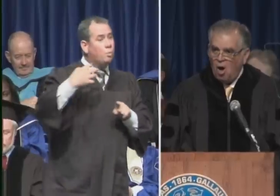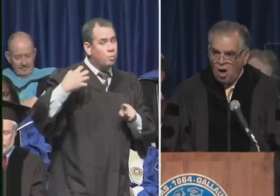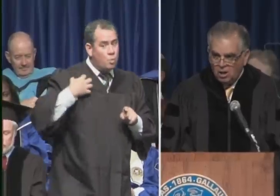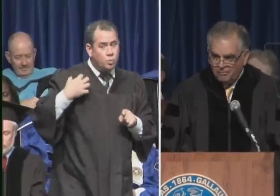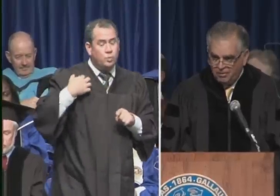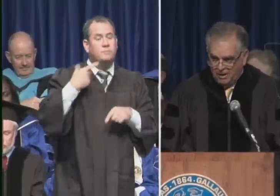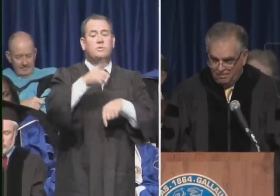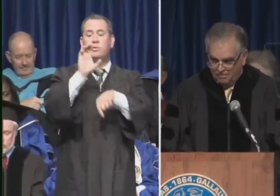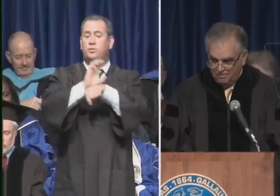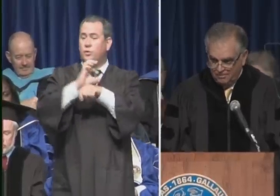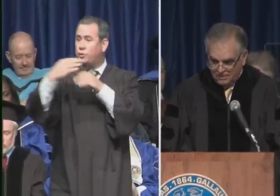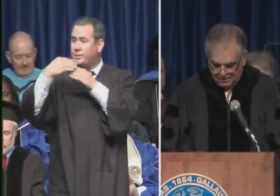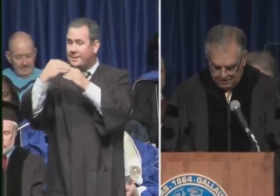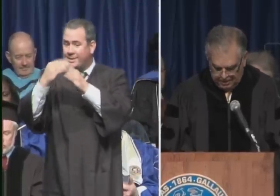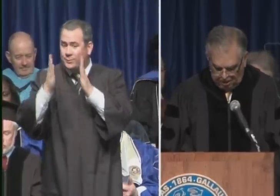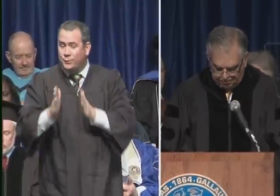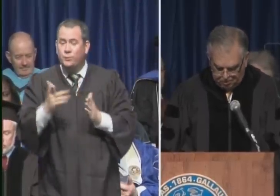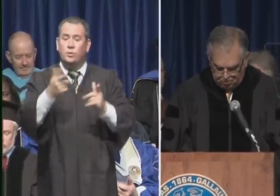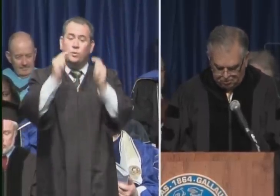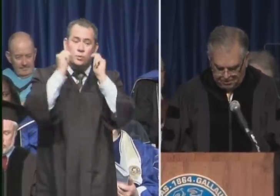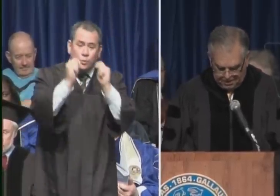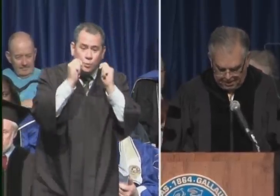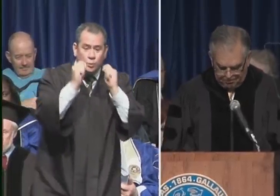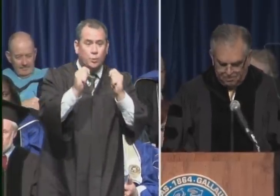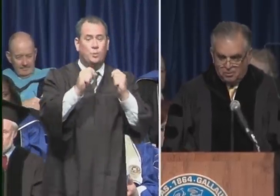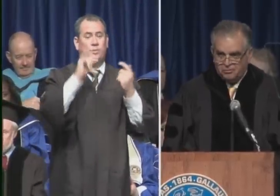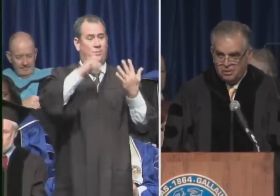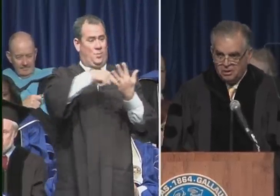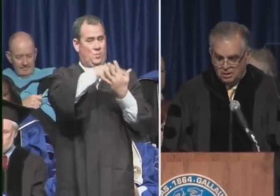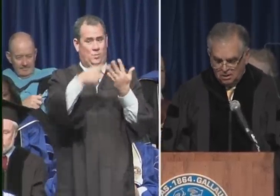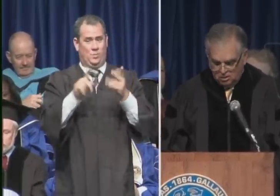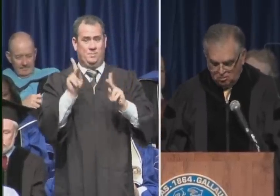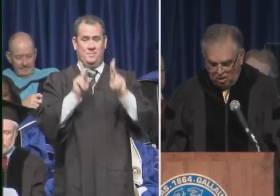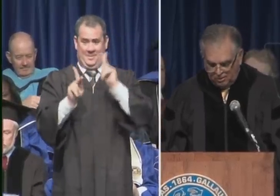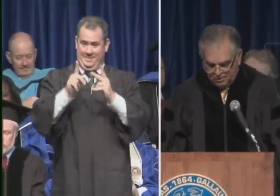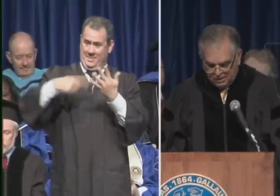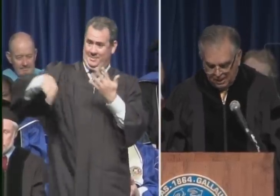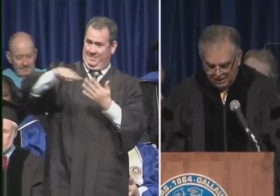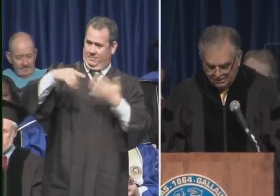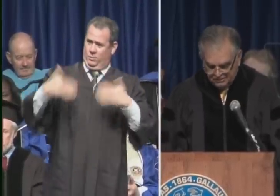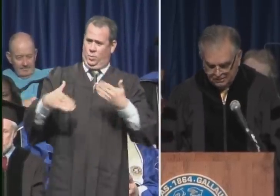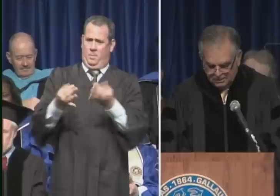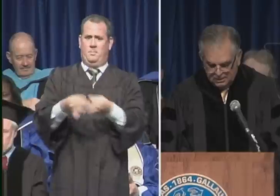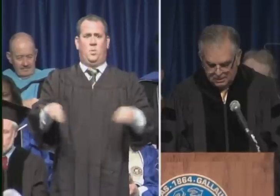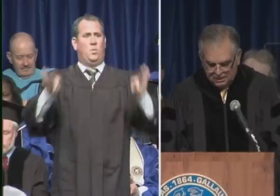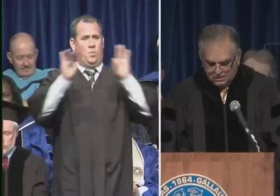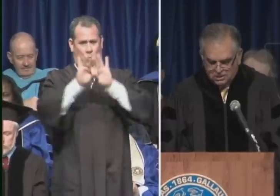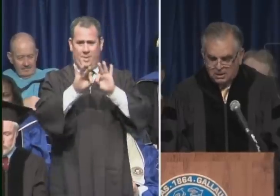All of them helped you to become the person you are today.